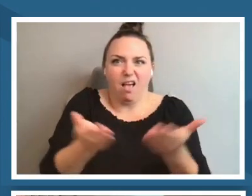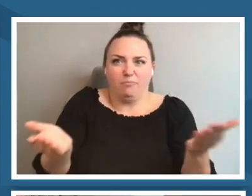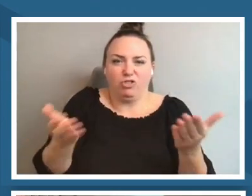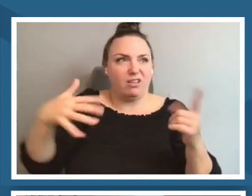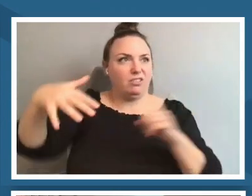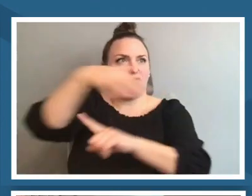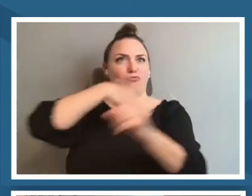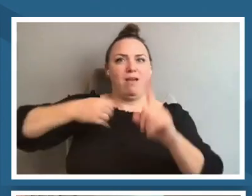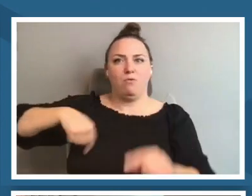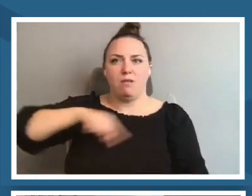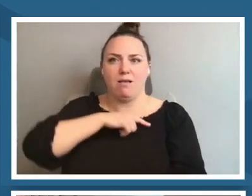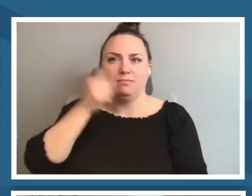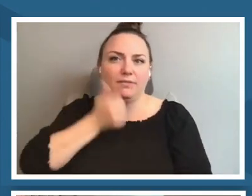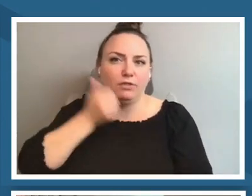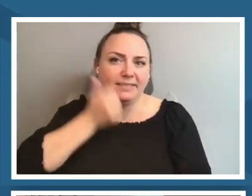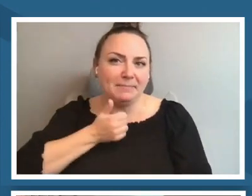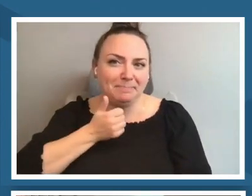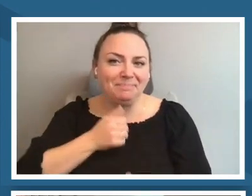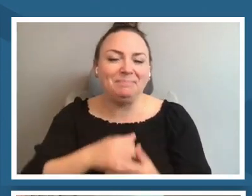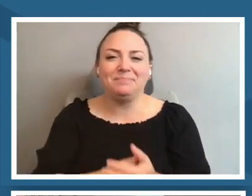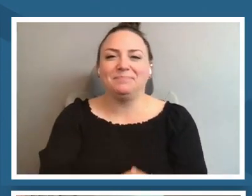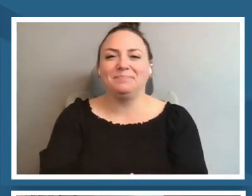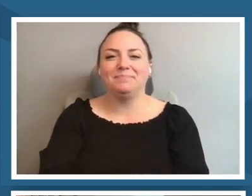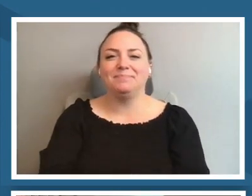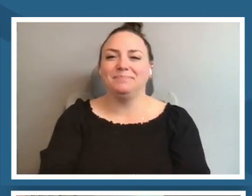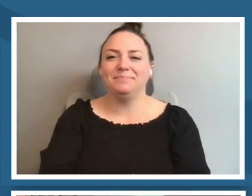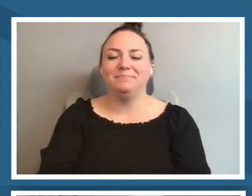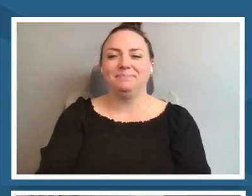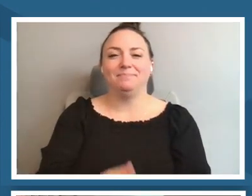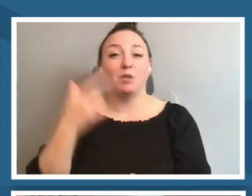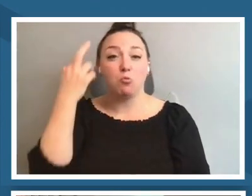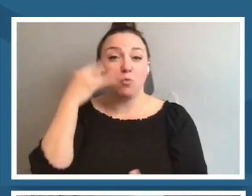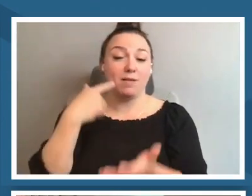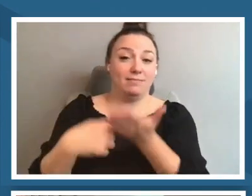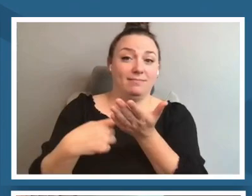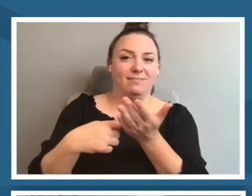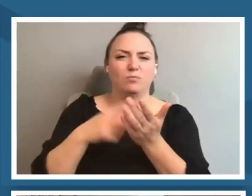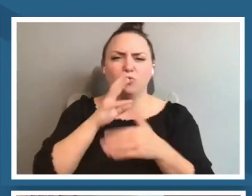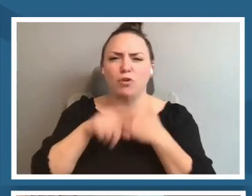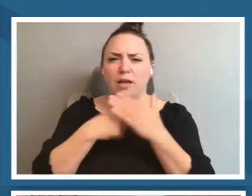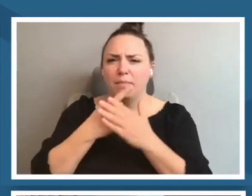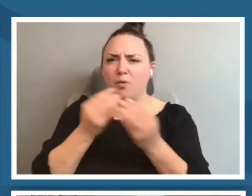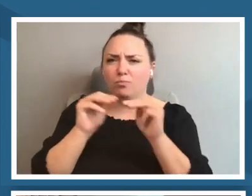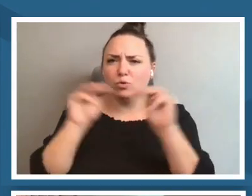i bring this up to say that you know we're talking about museum objects but